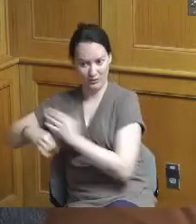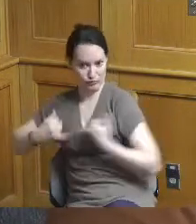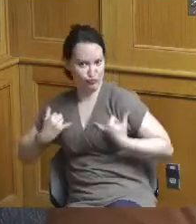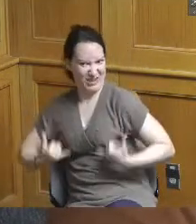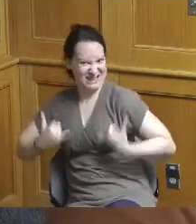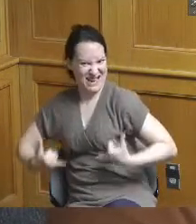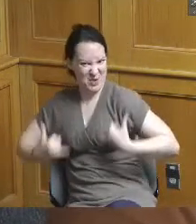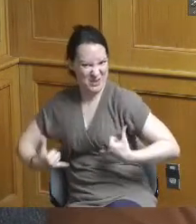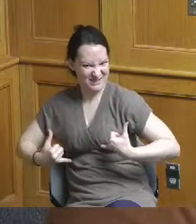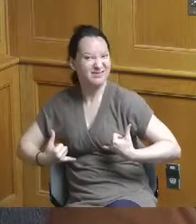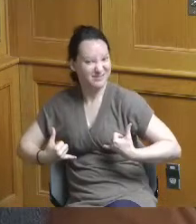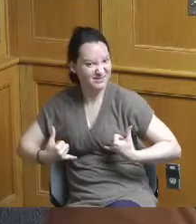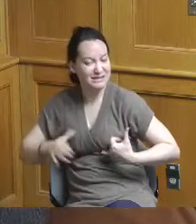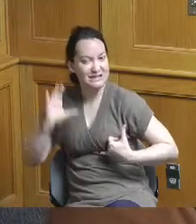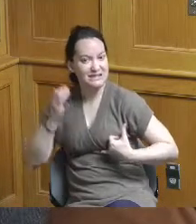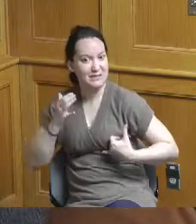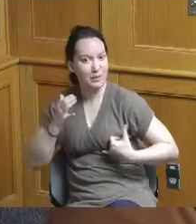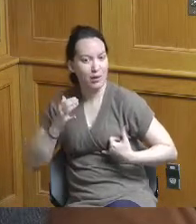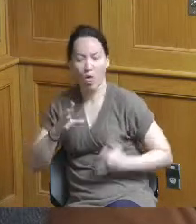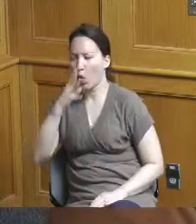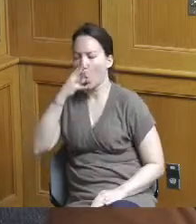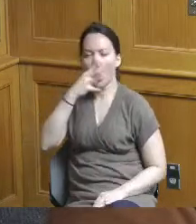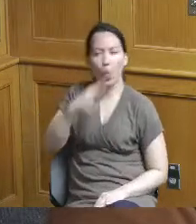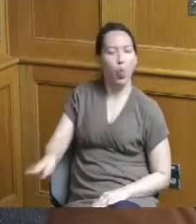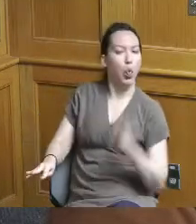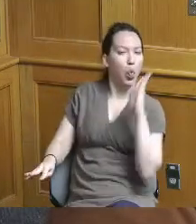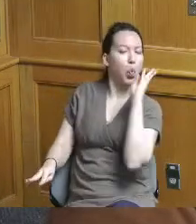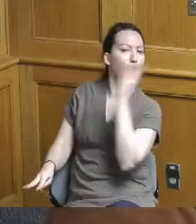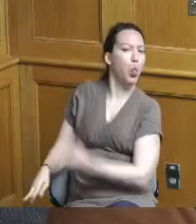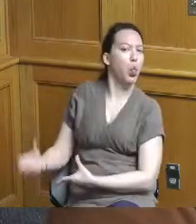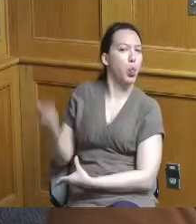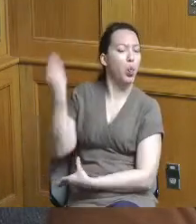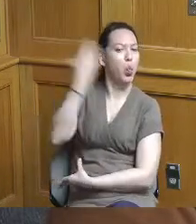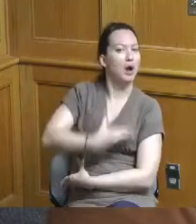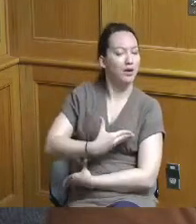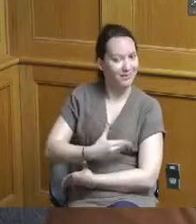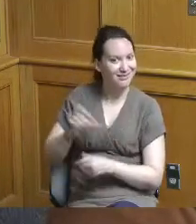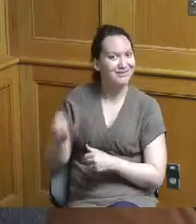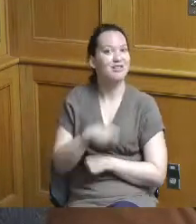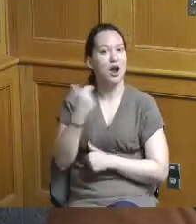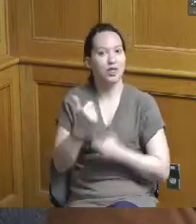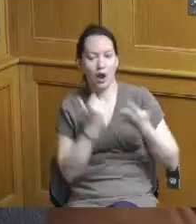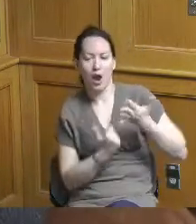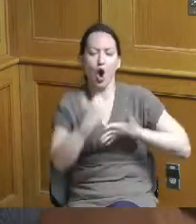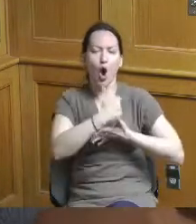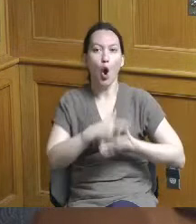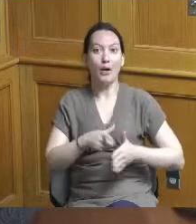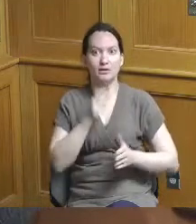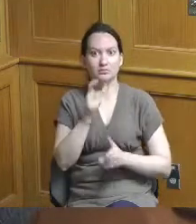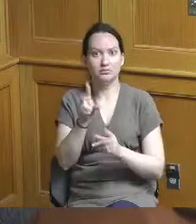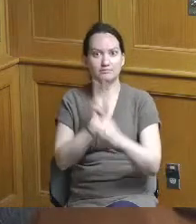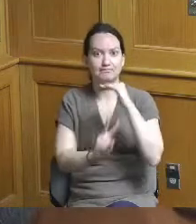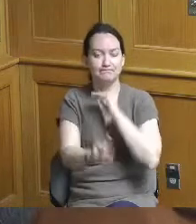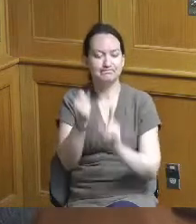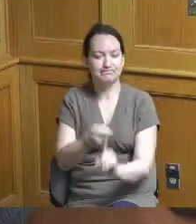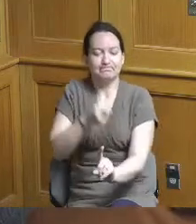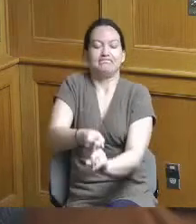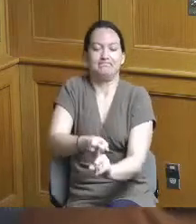it tends to get overshadowed by a lot of other things that we had not anticipated we're in the